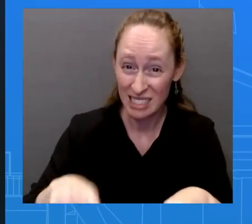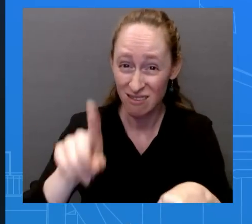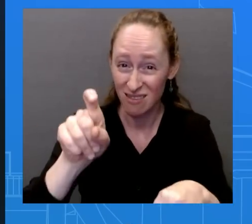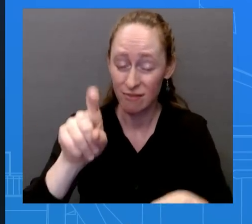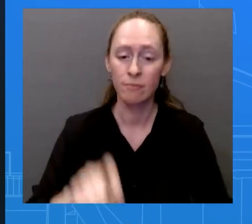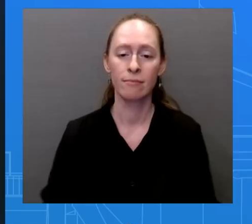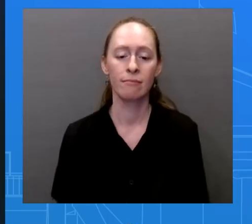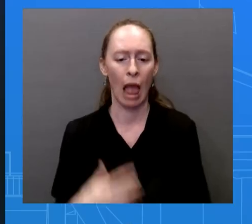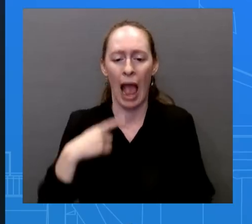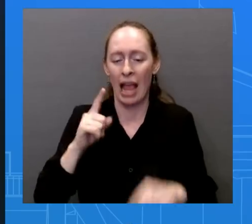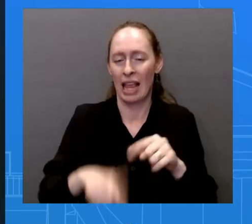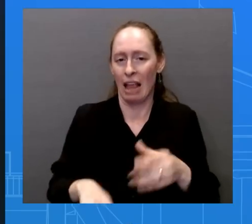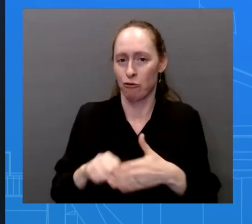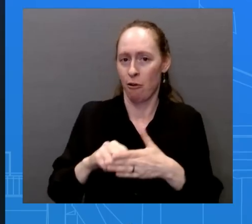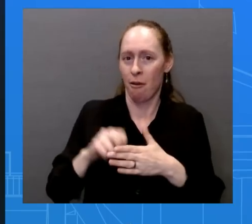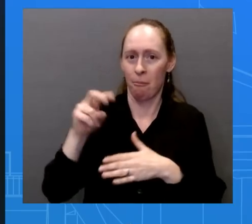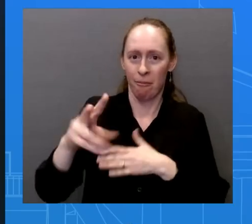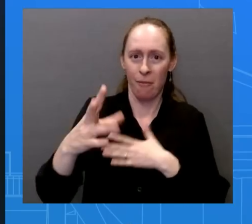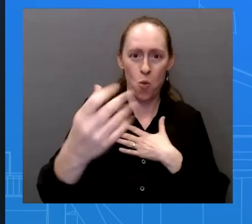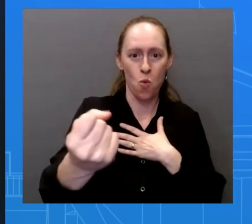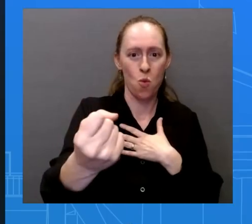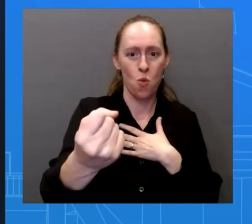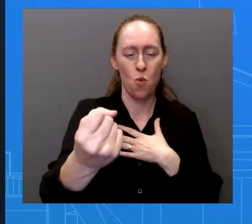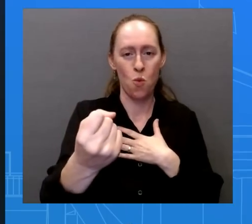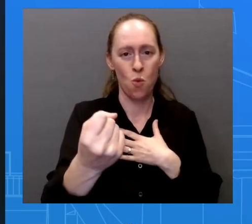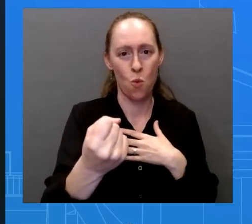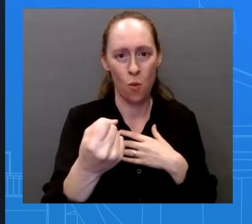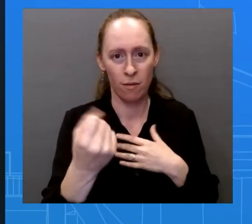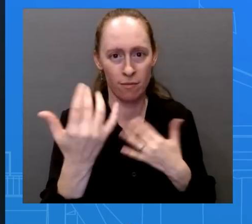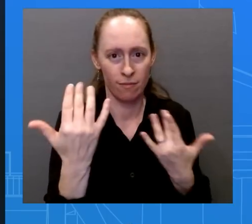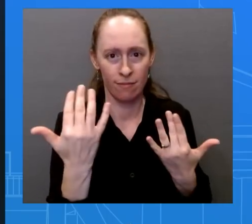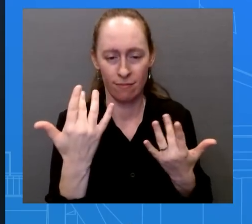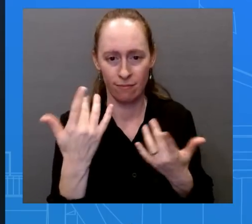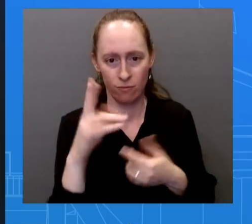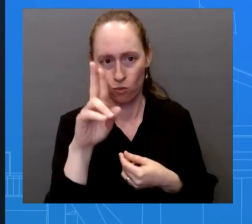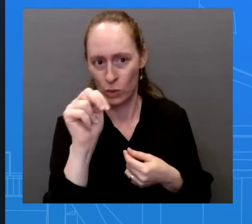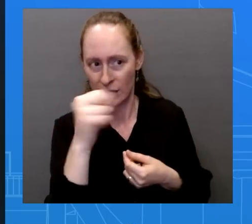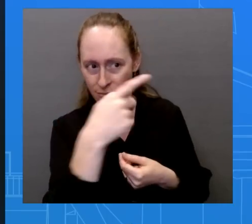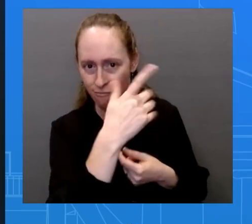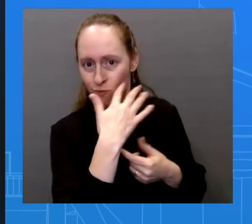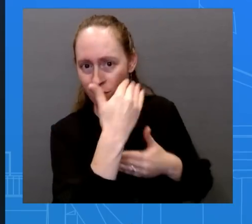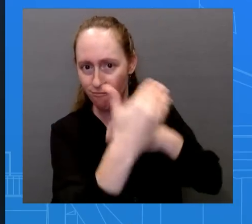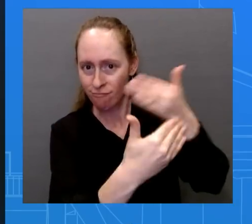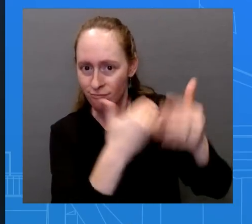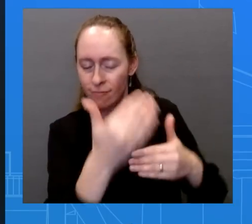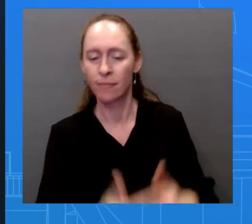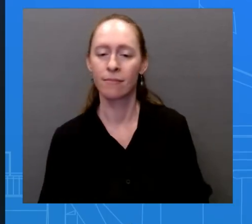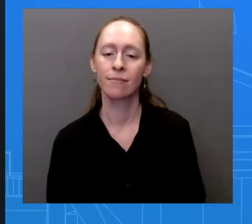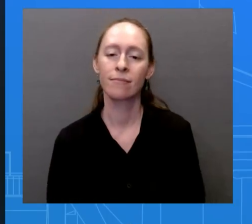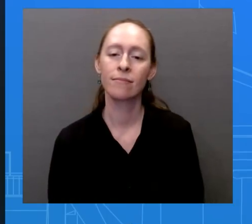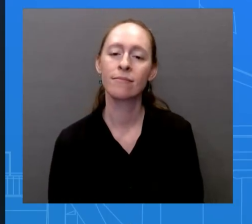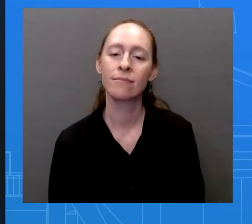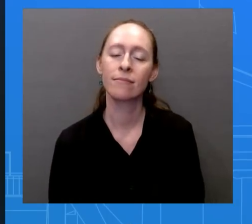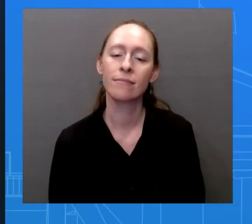But we've been very clear -- we have been very clear as -- as to saying to -- to all countries: Now is not the time.